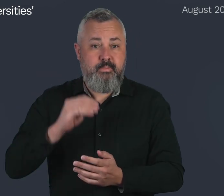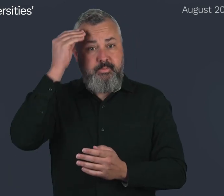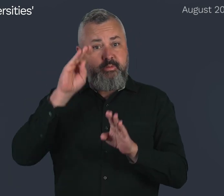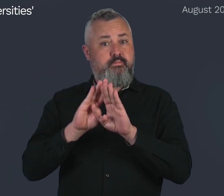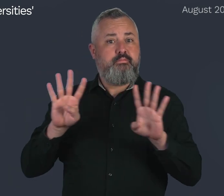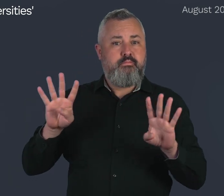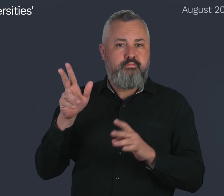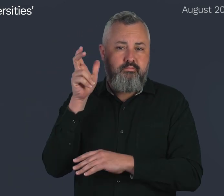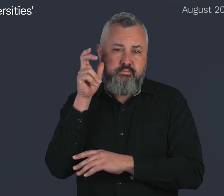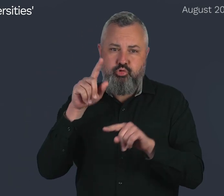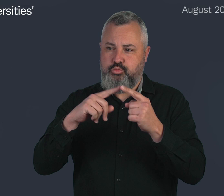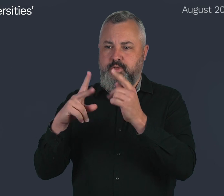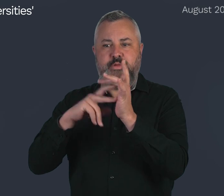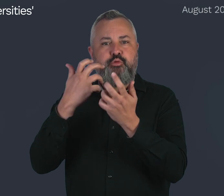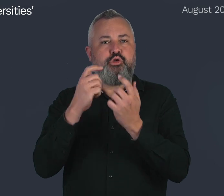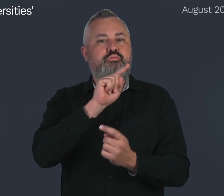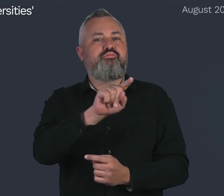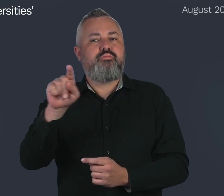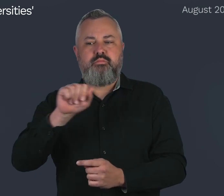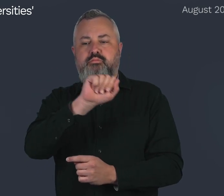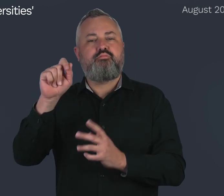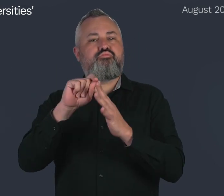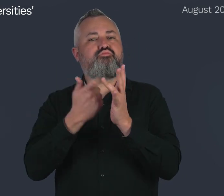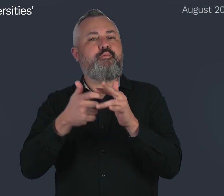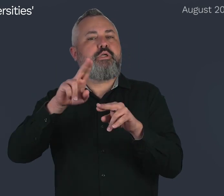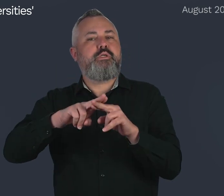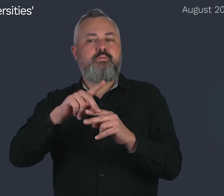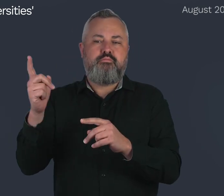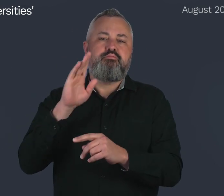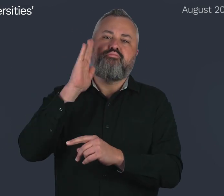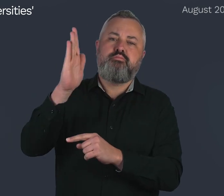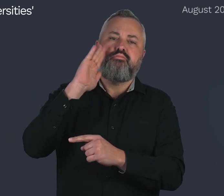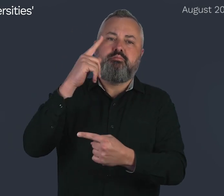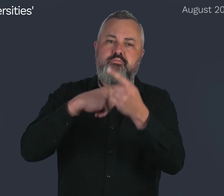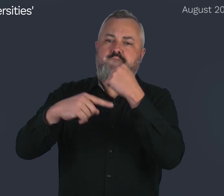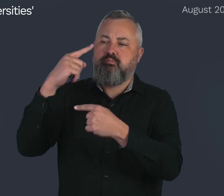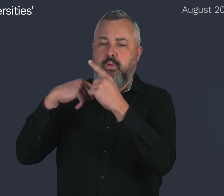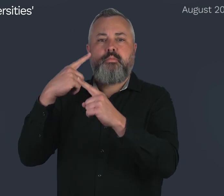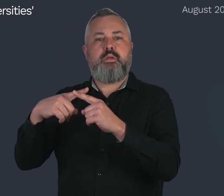The committee heard from professors from a range of Victorian universities